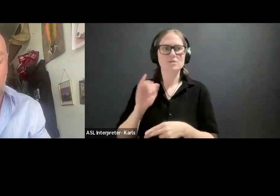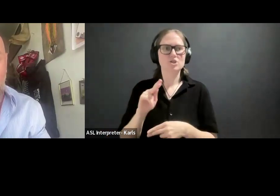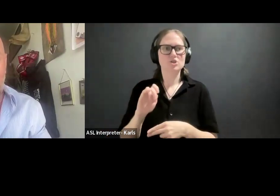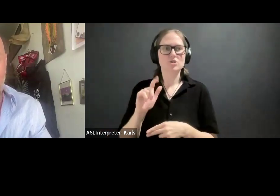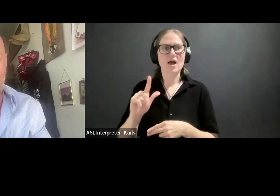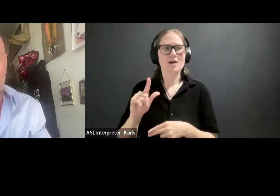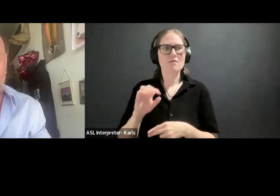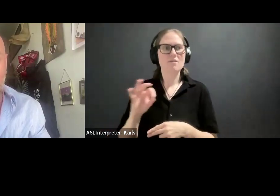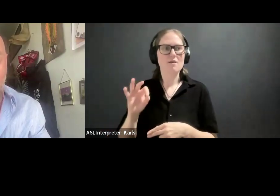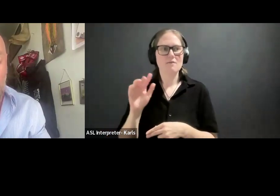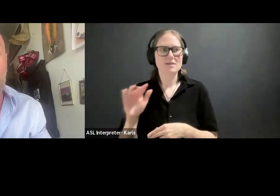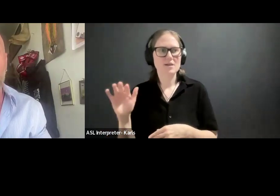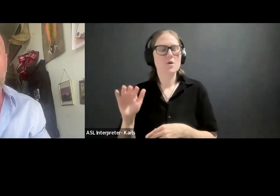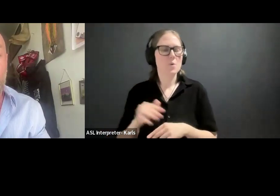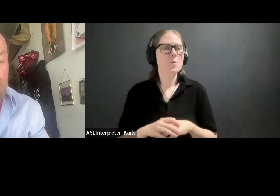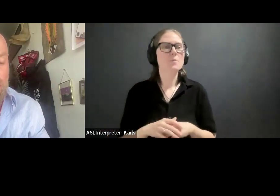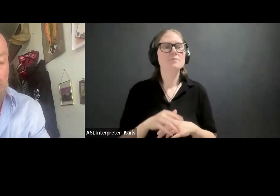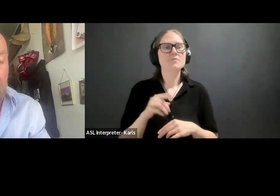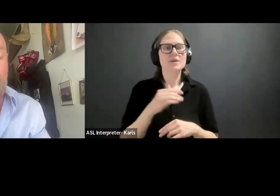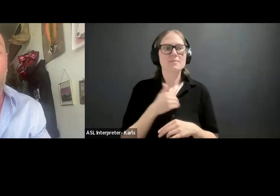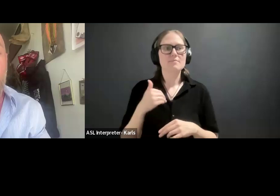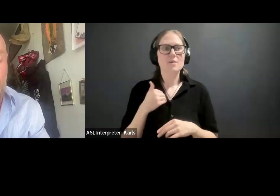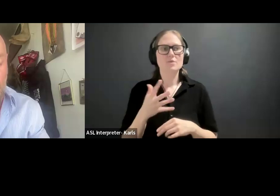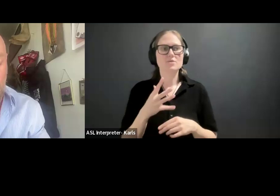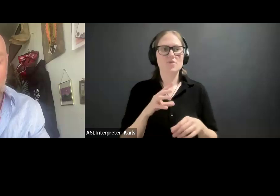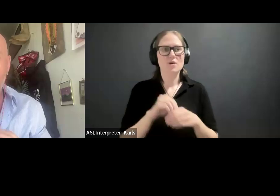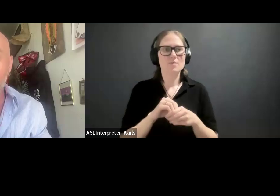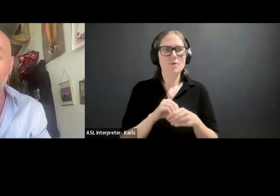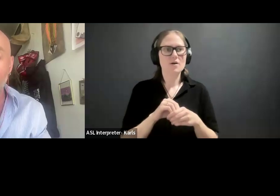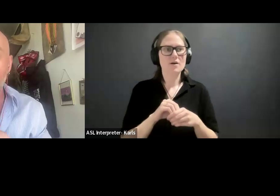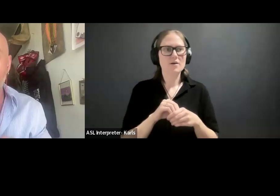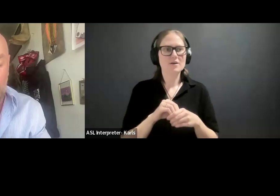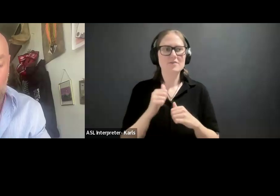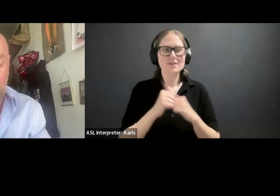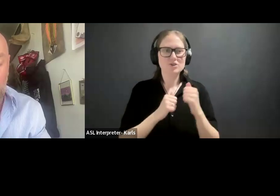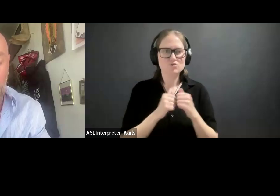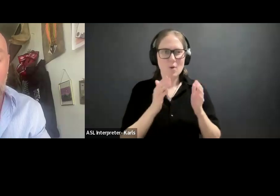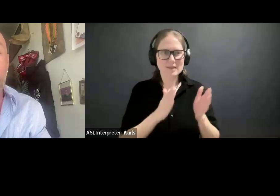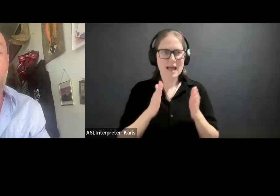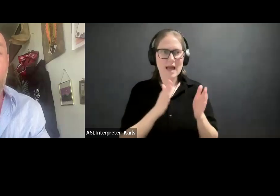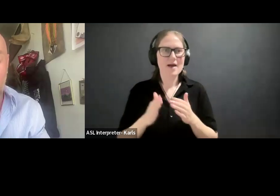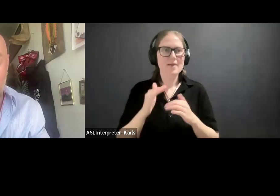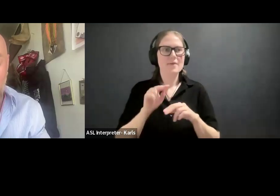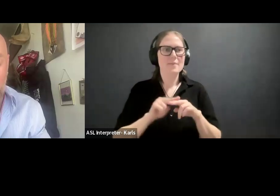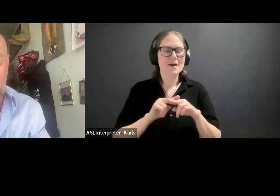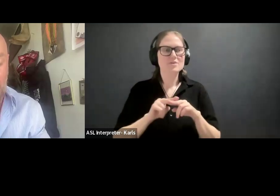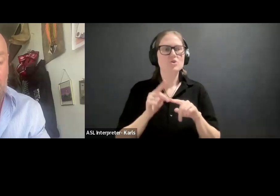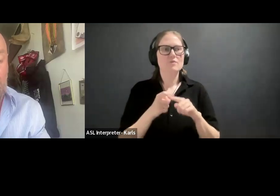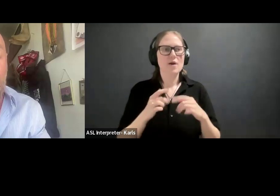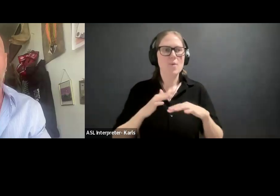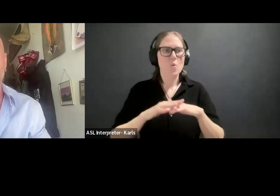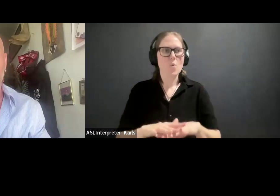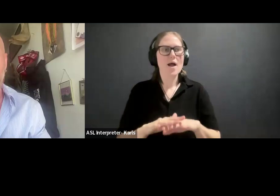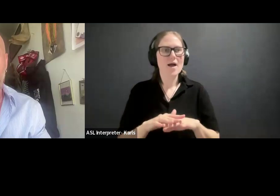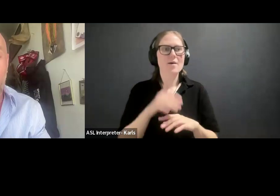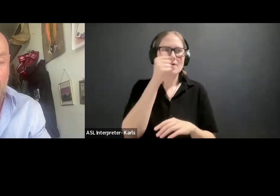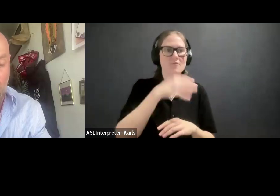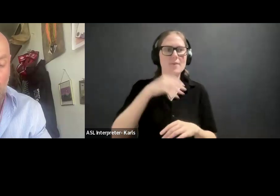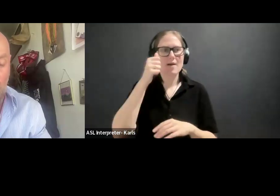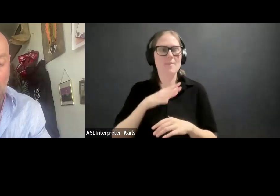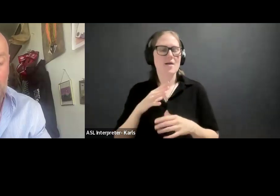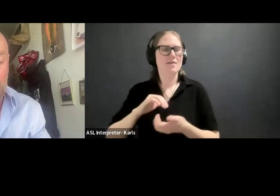Members of the party in collusion with Industrial's planned de Metro through a web of duplicitous male-male alliances tinged by homophobia and homoeroticism.